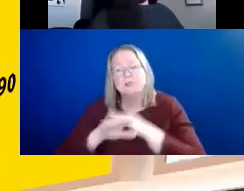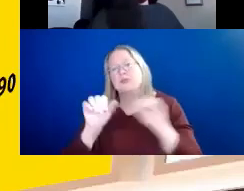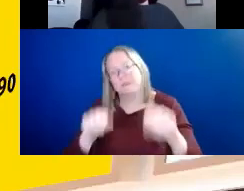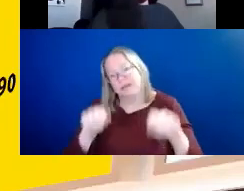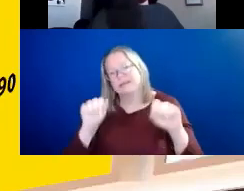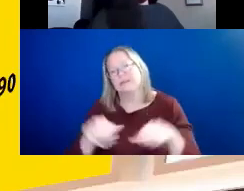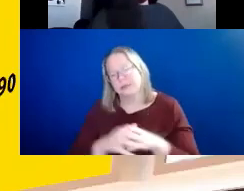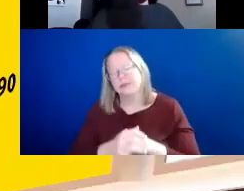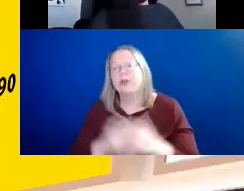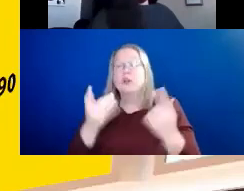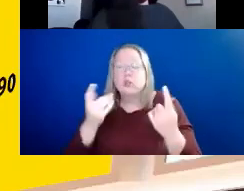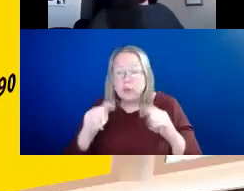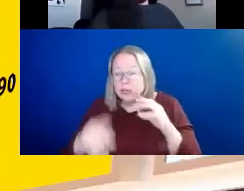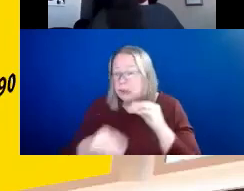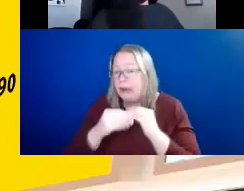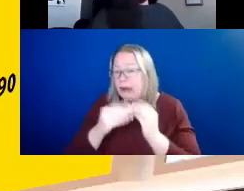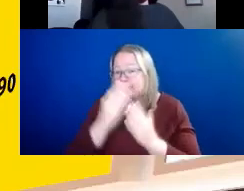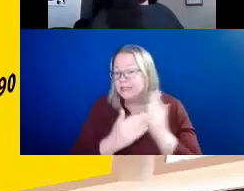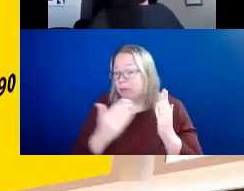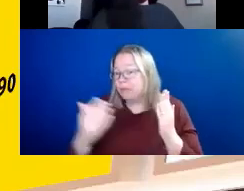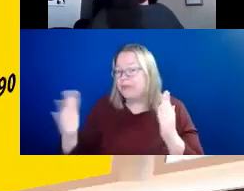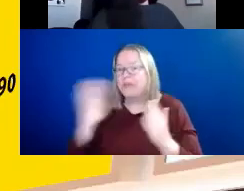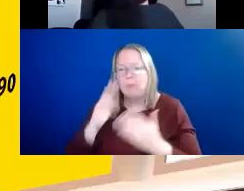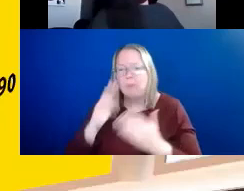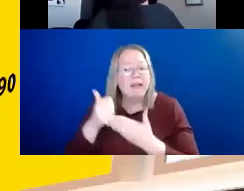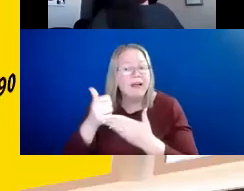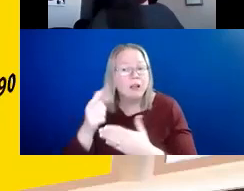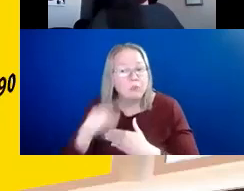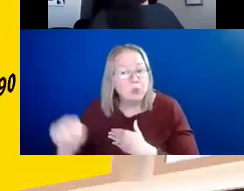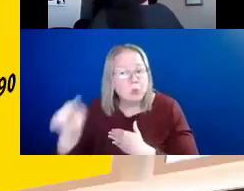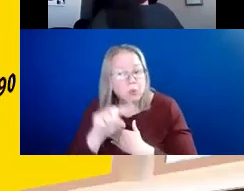We will try to add a couple of things that 12:54:05 will help you asking these questions